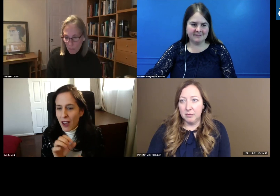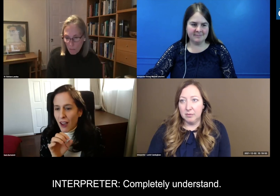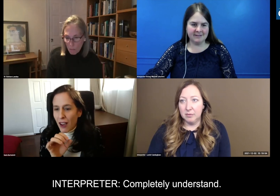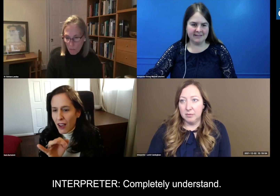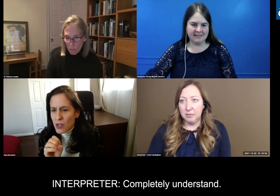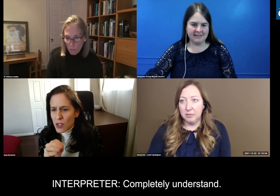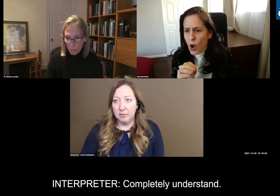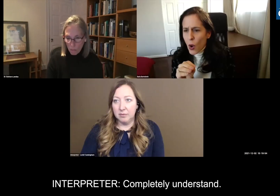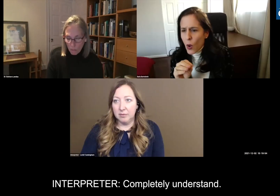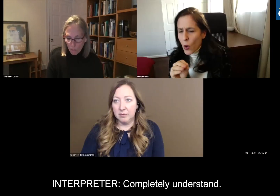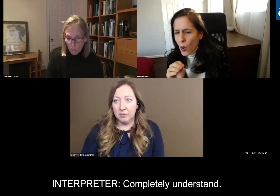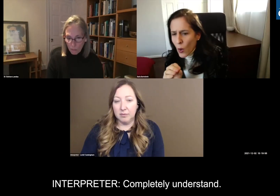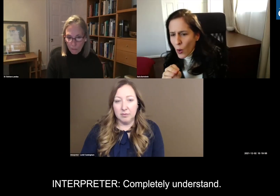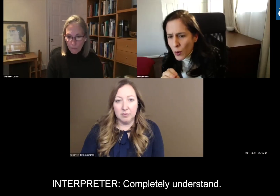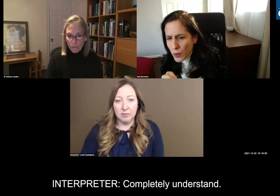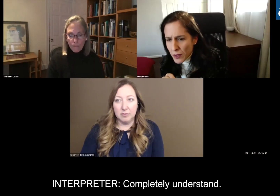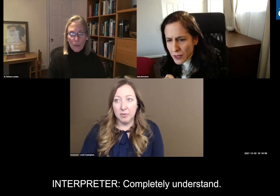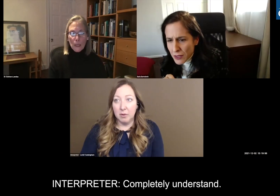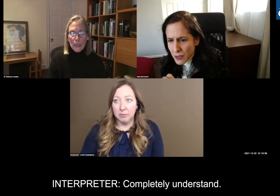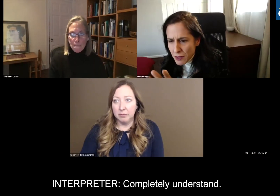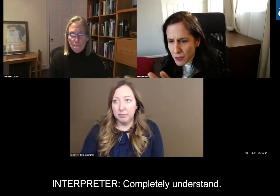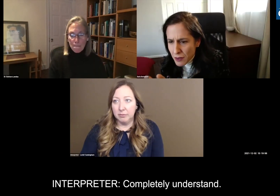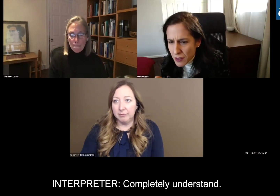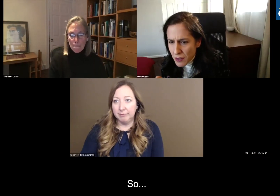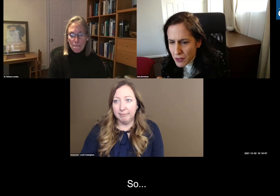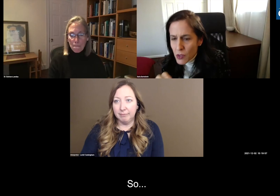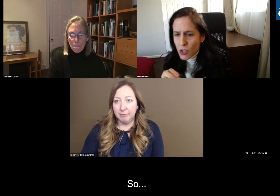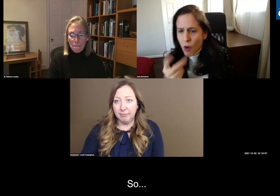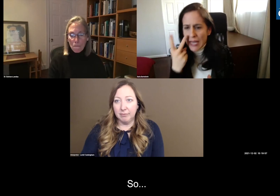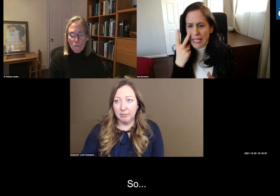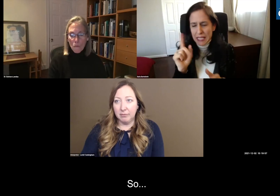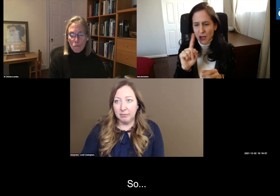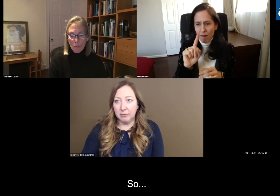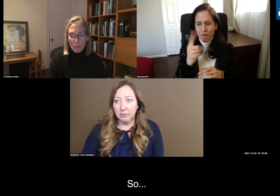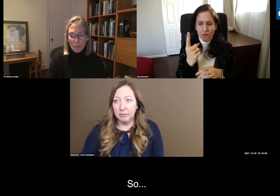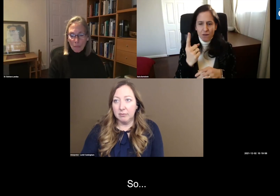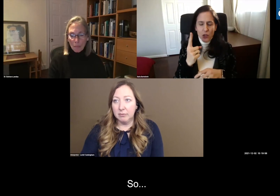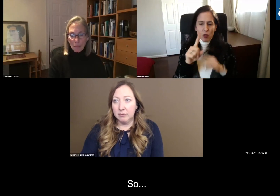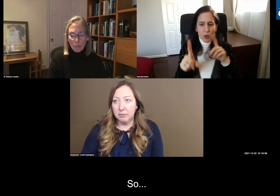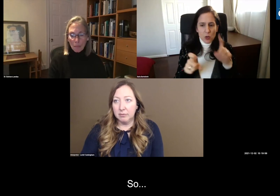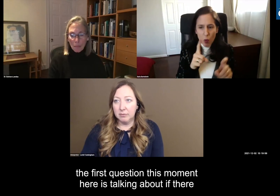completely understand so